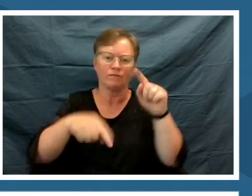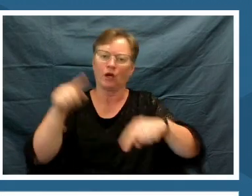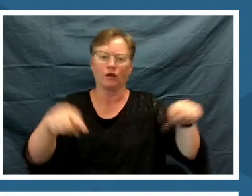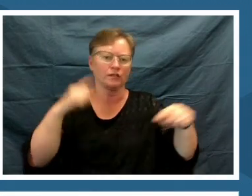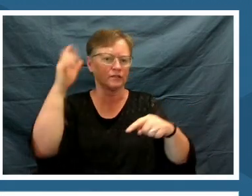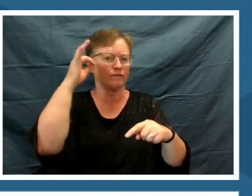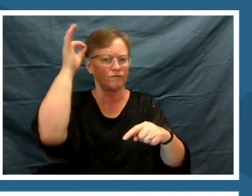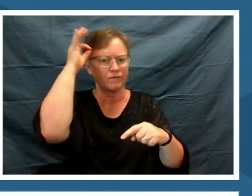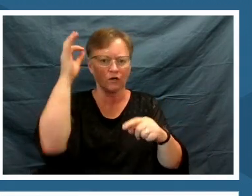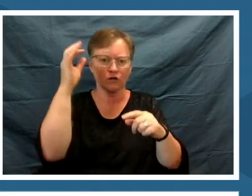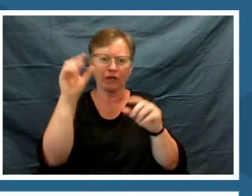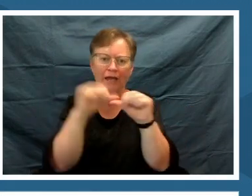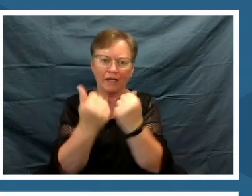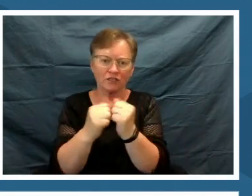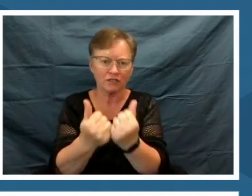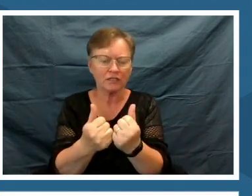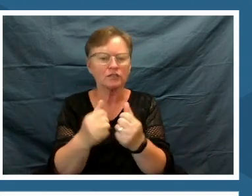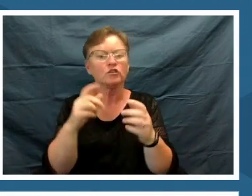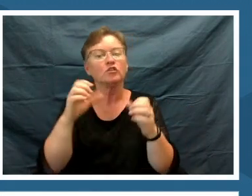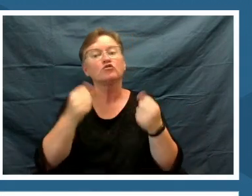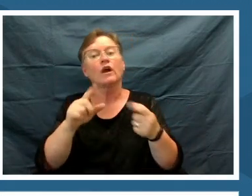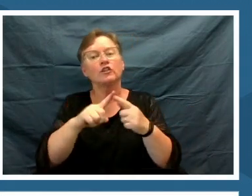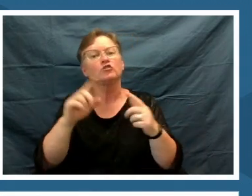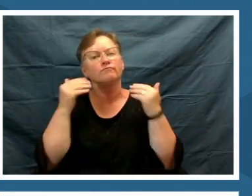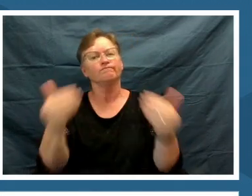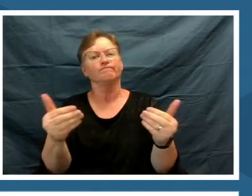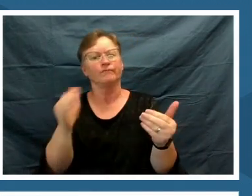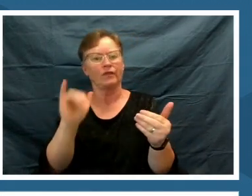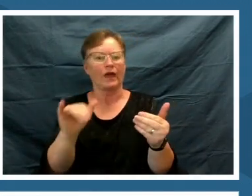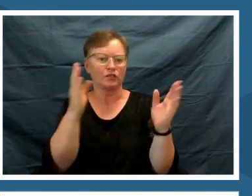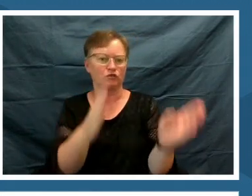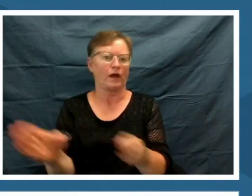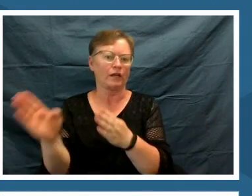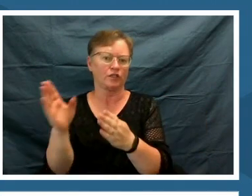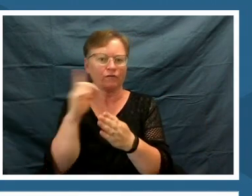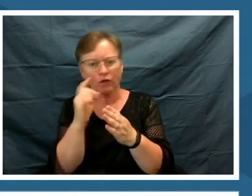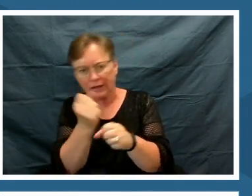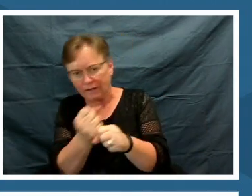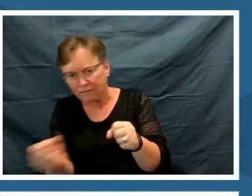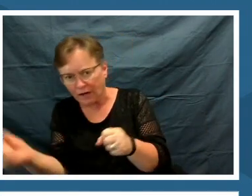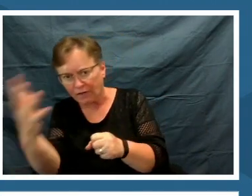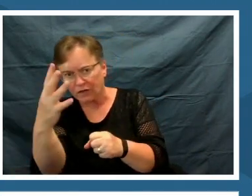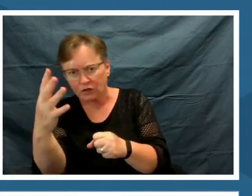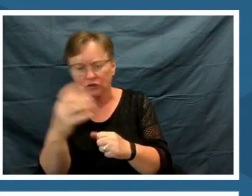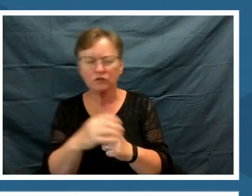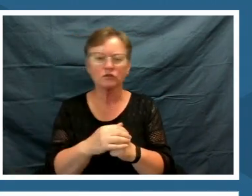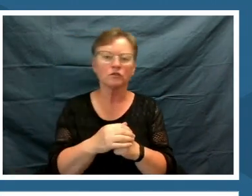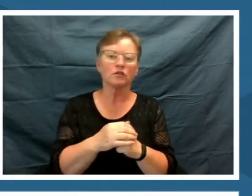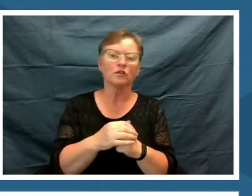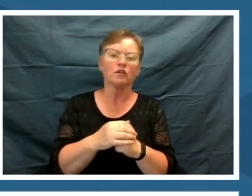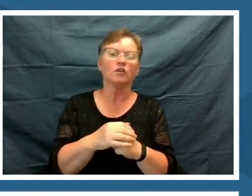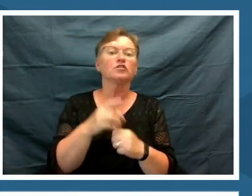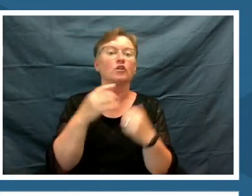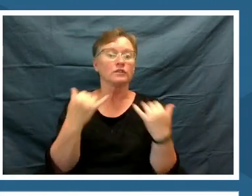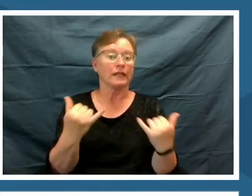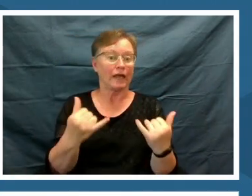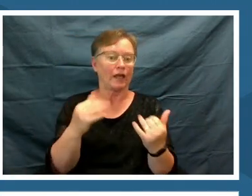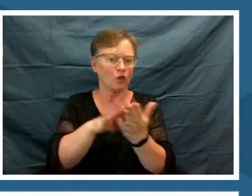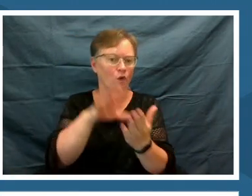the strategy for the next five years today you'll learn from members of the